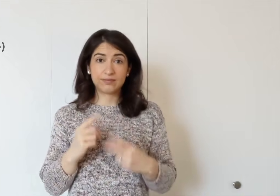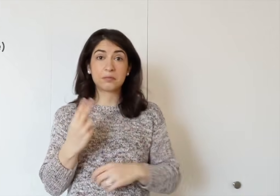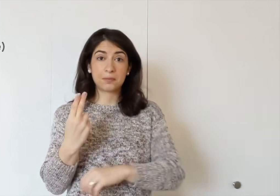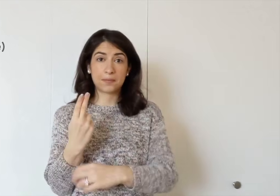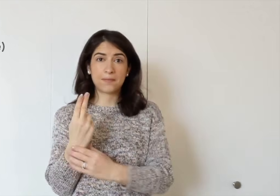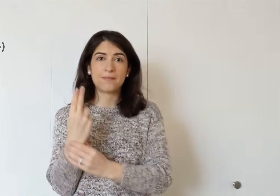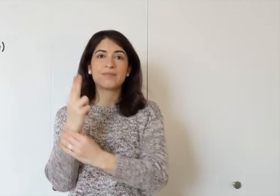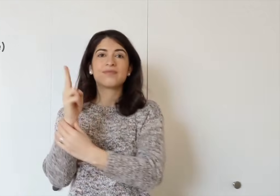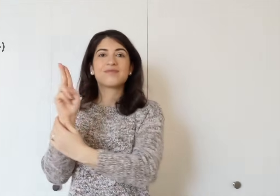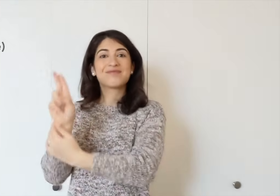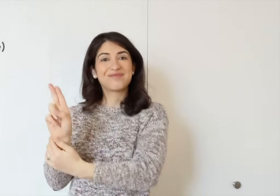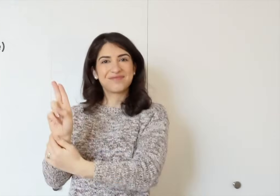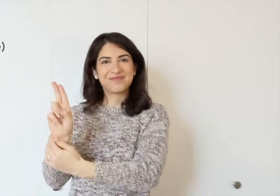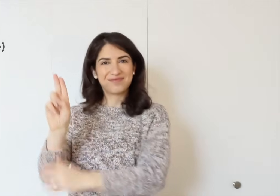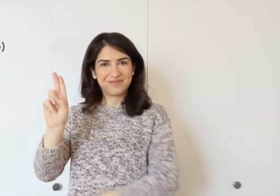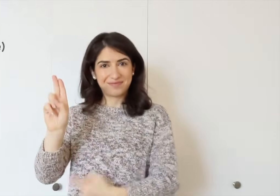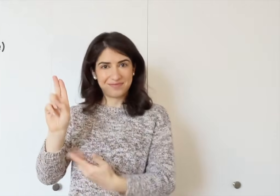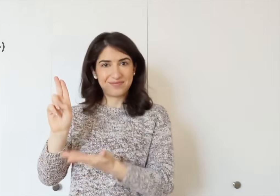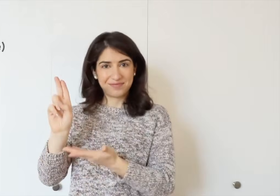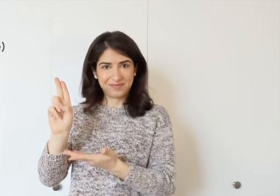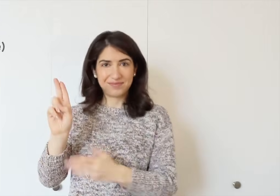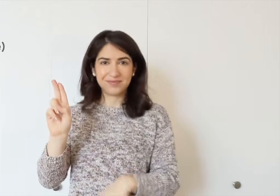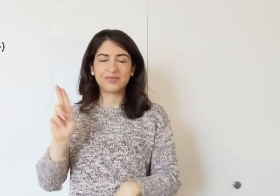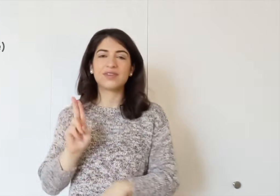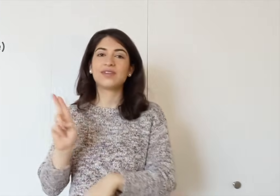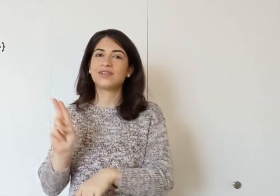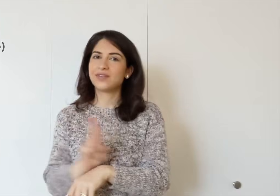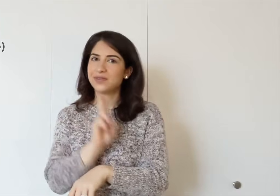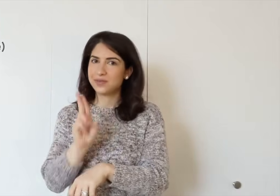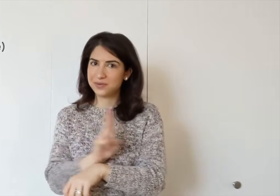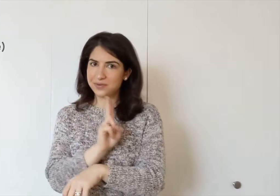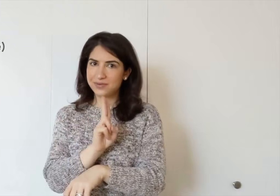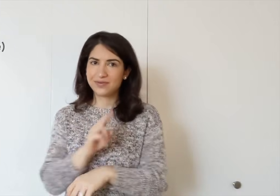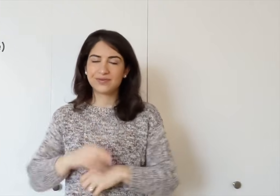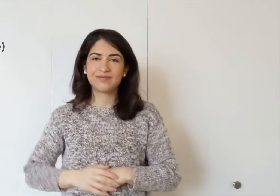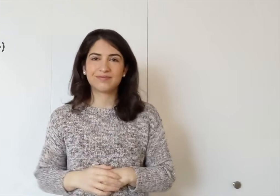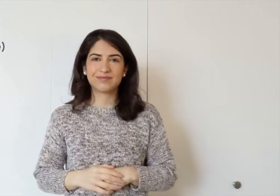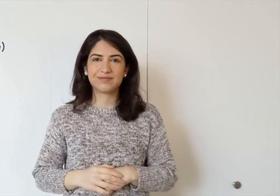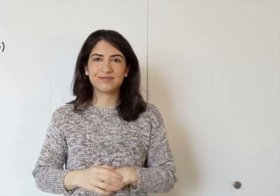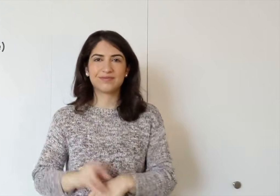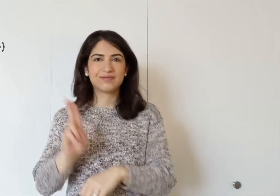Or you can turn the palm around to face outward: USE.